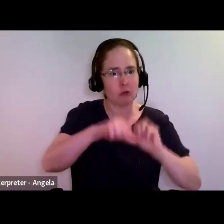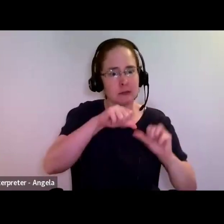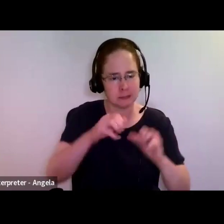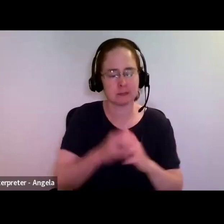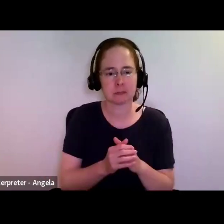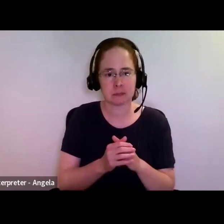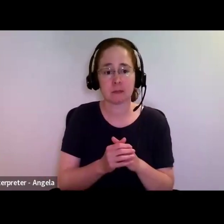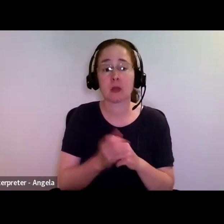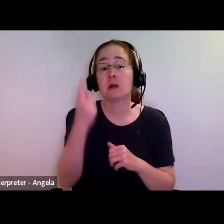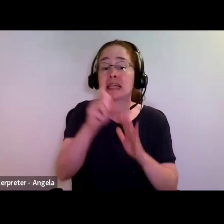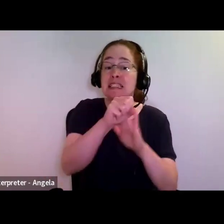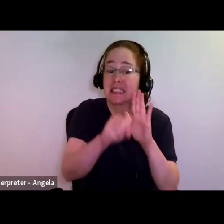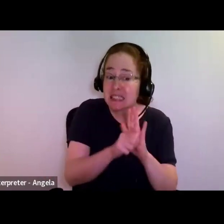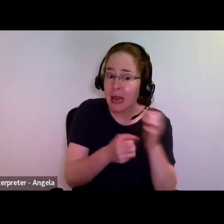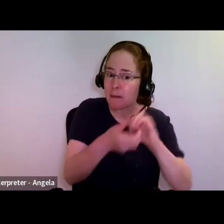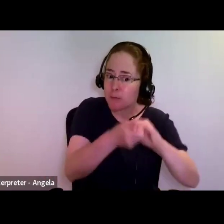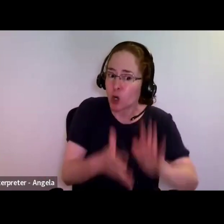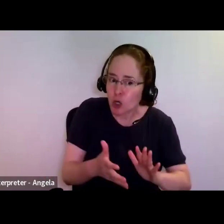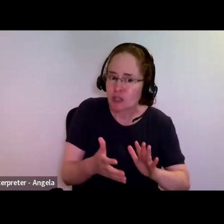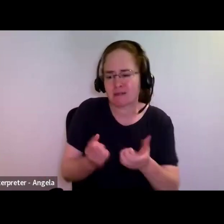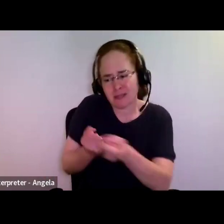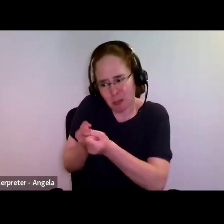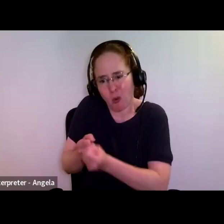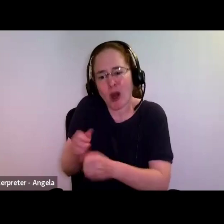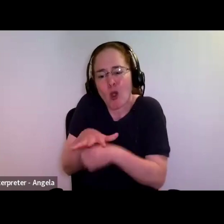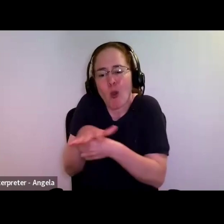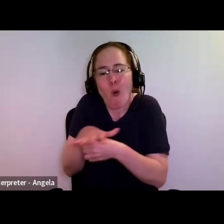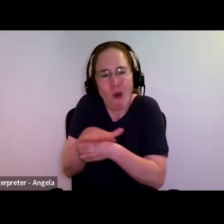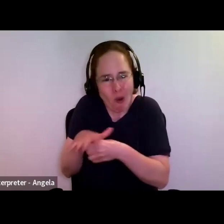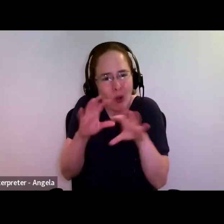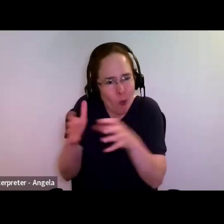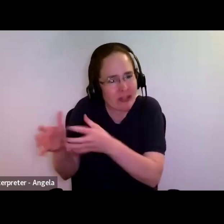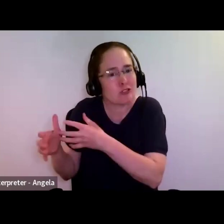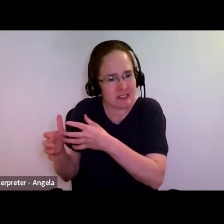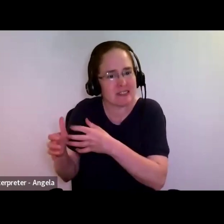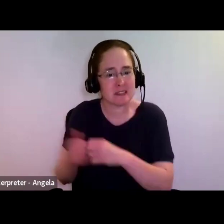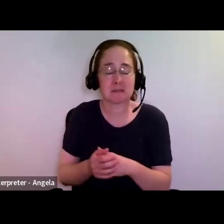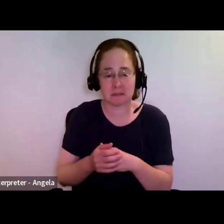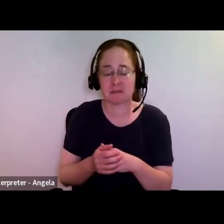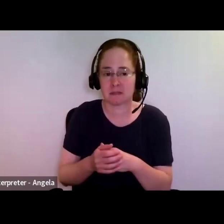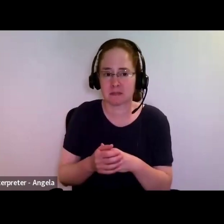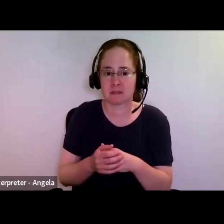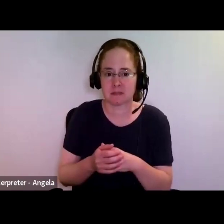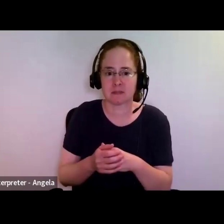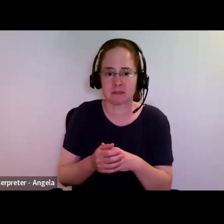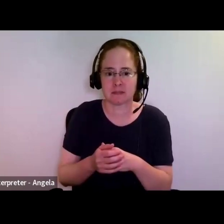and then the state partners supporting local grassroots coalitions. And that's what I mean by creating that